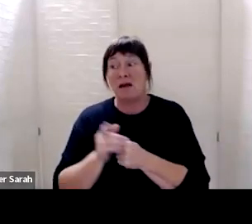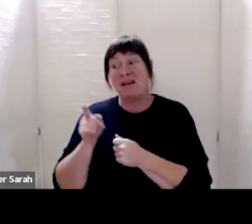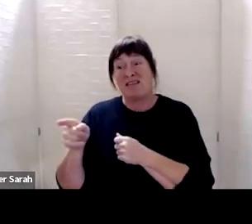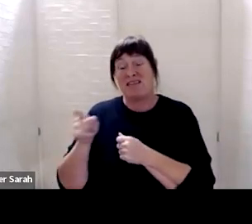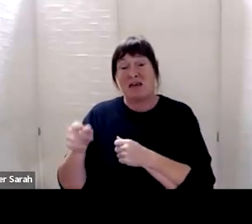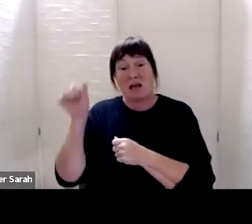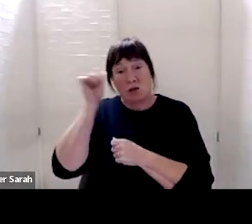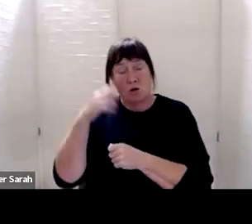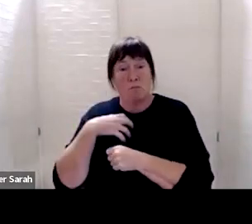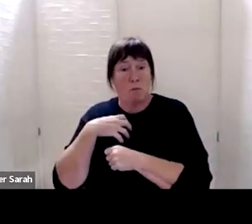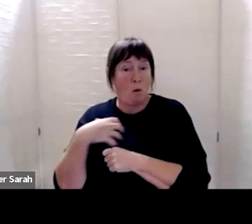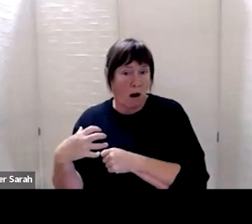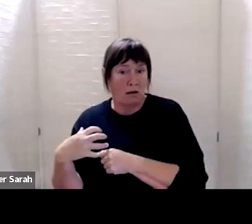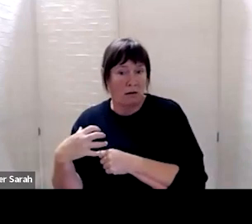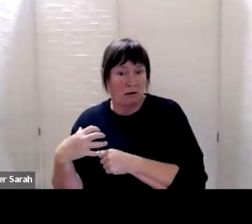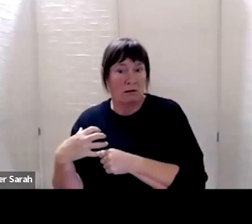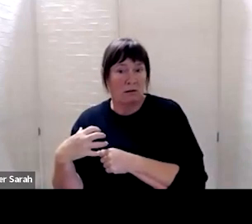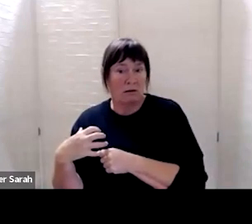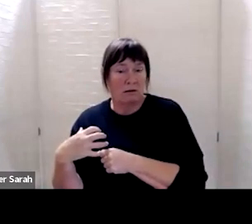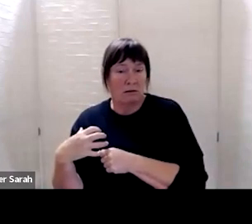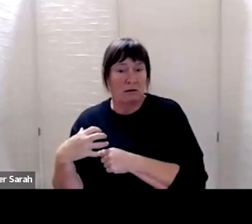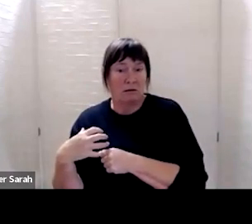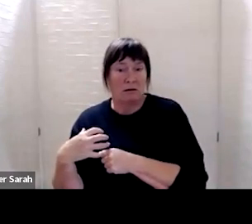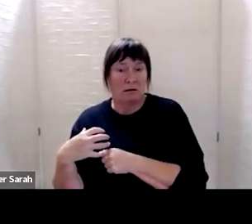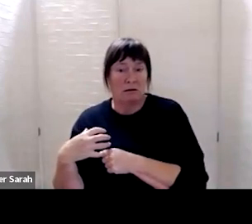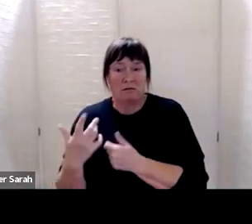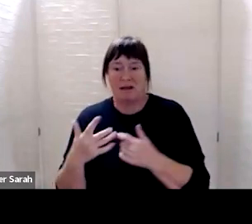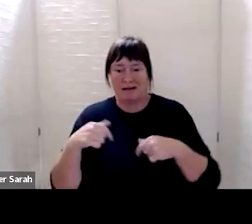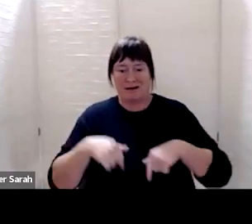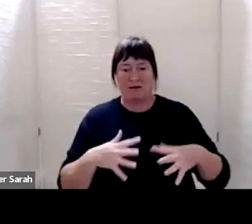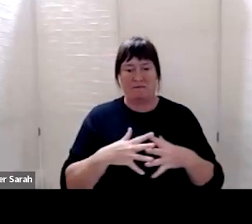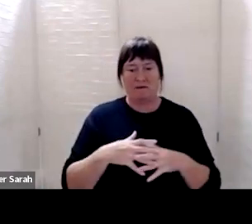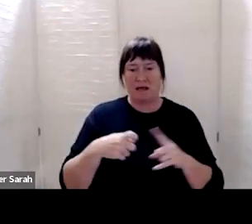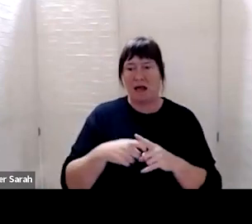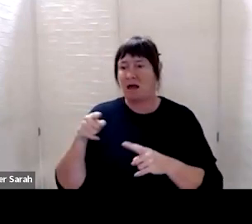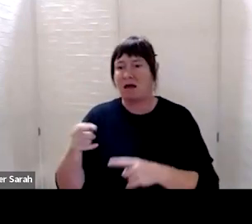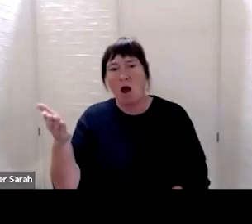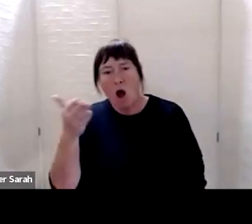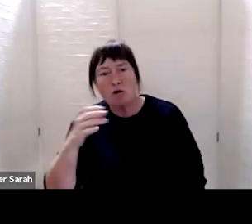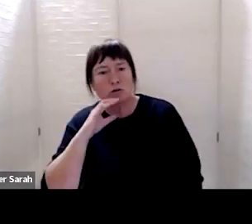individual situations, then what we are here at Whaikaha. So they are aware of your personal situation